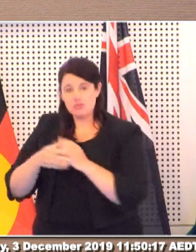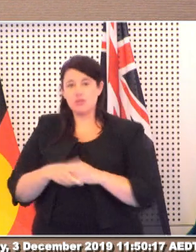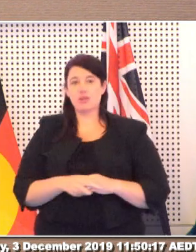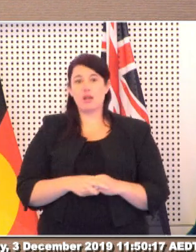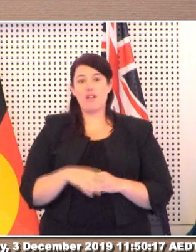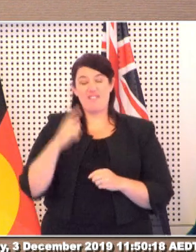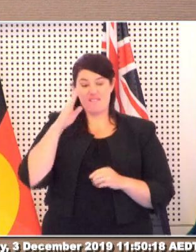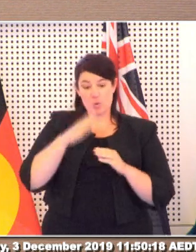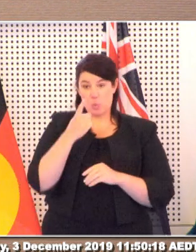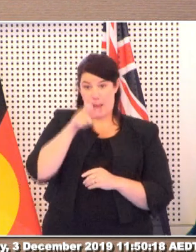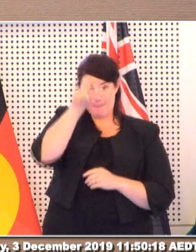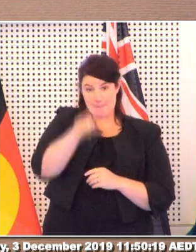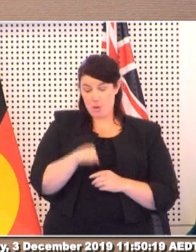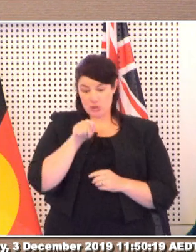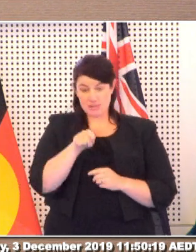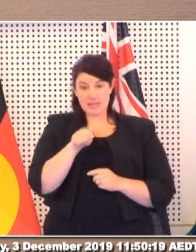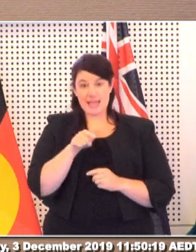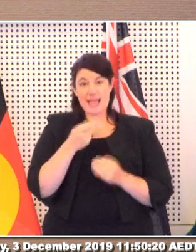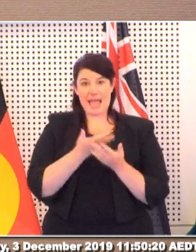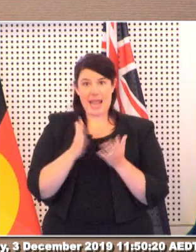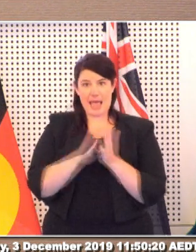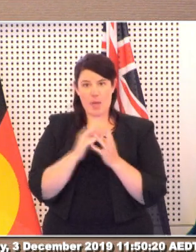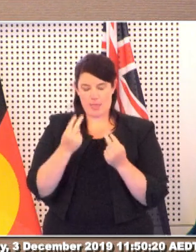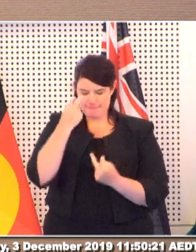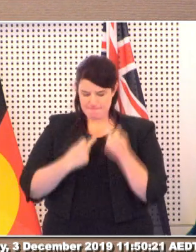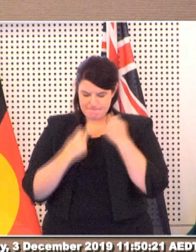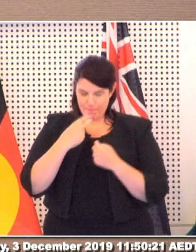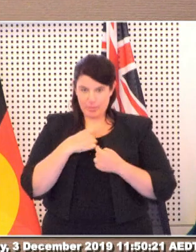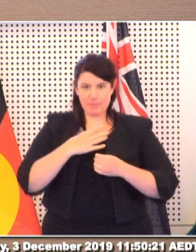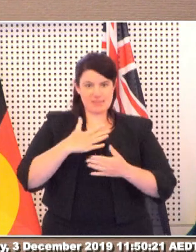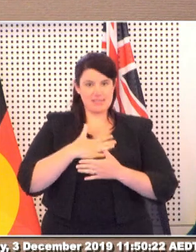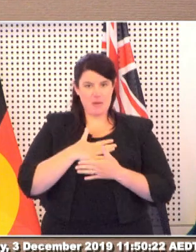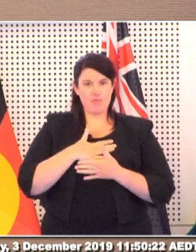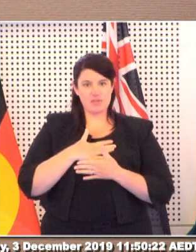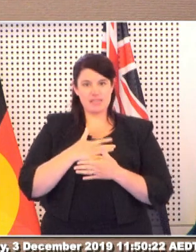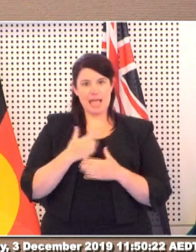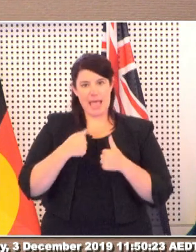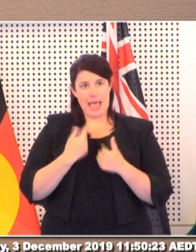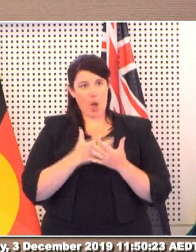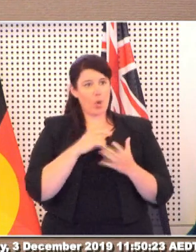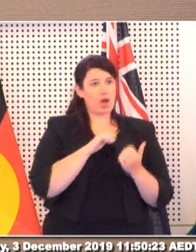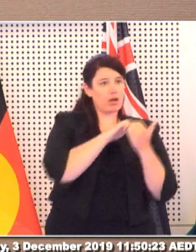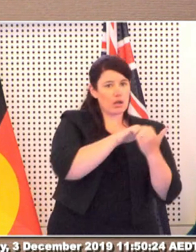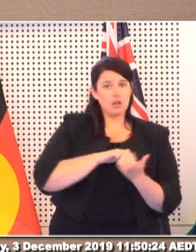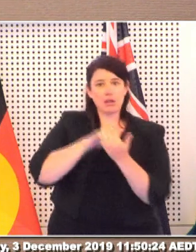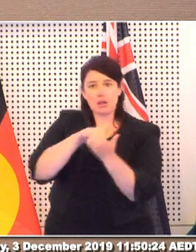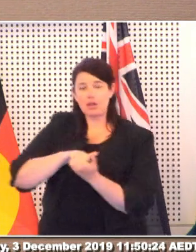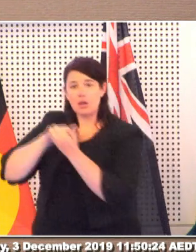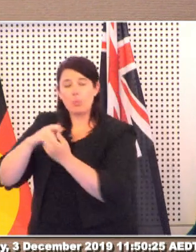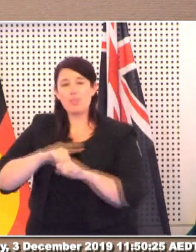And that’s the person and how they understand themselves and their relationships, so about people’s own identity.